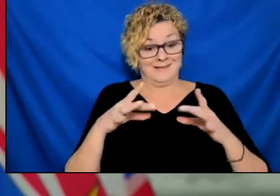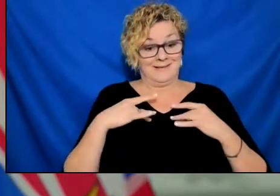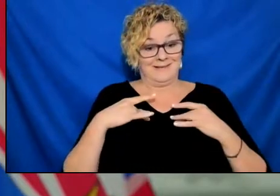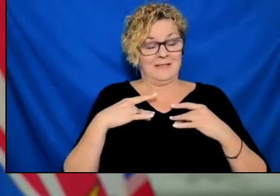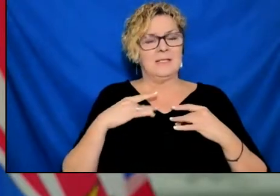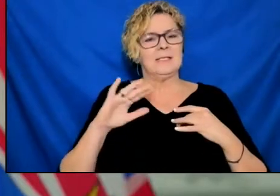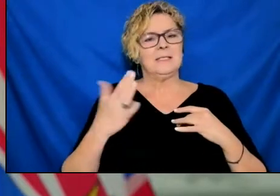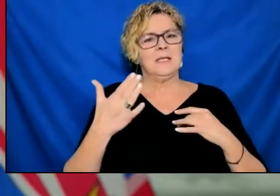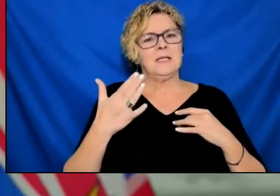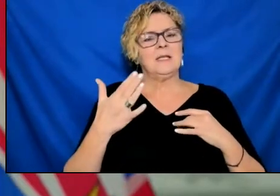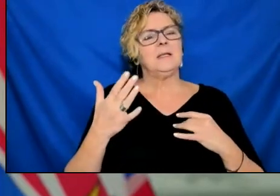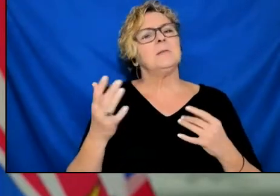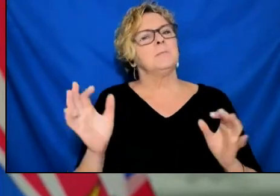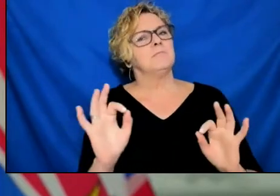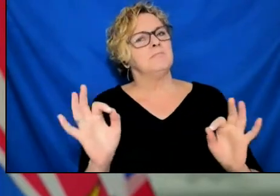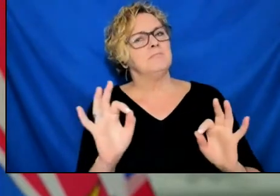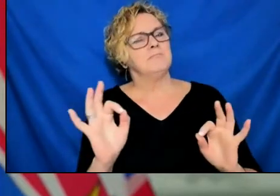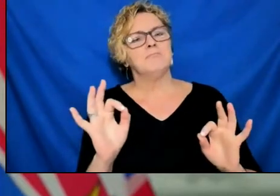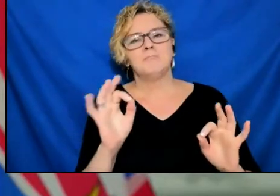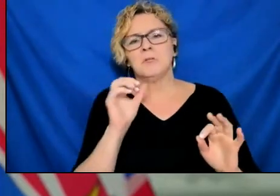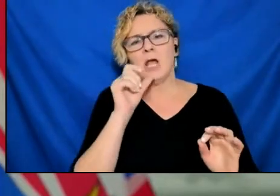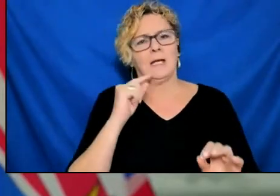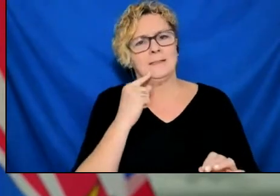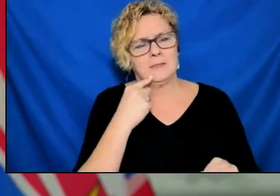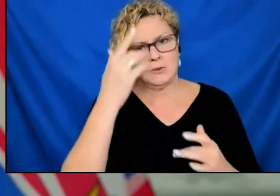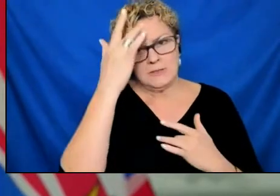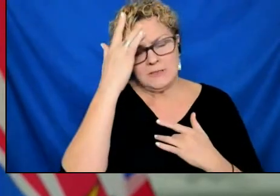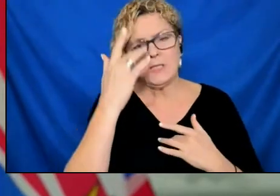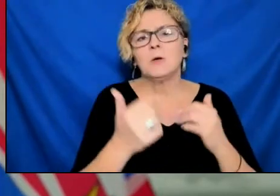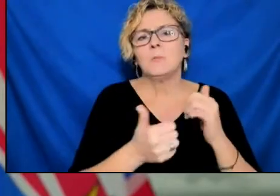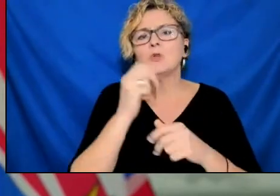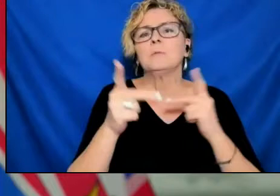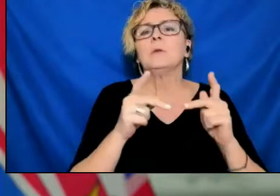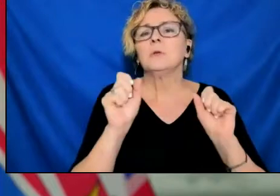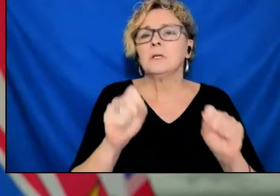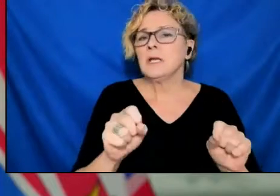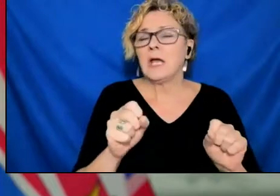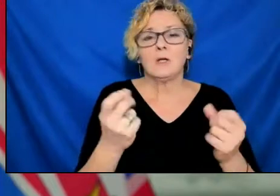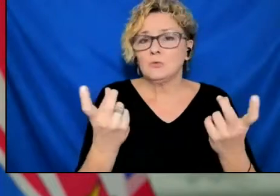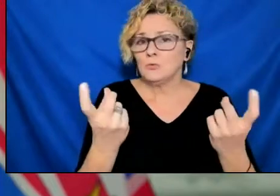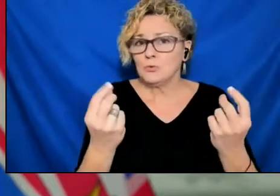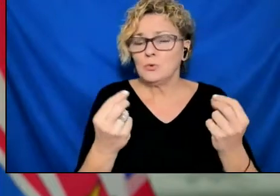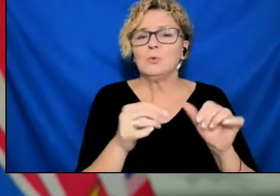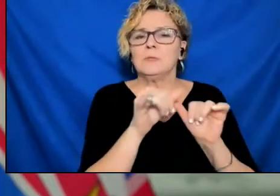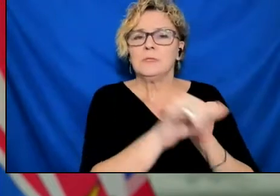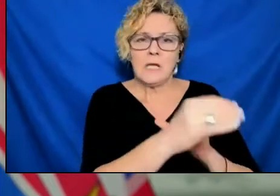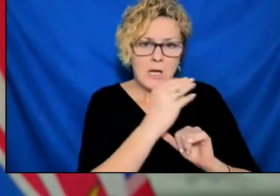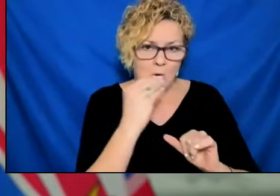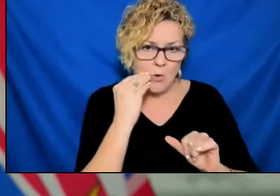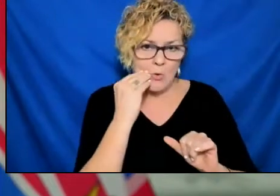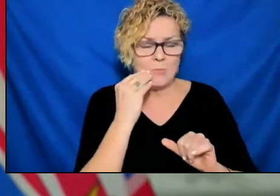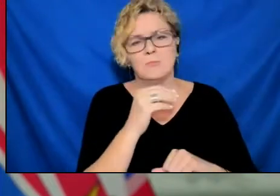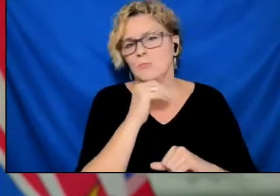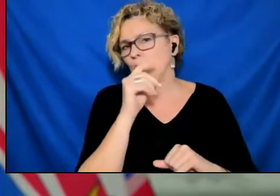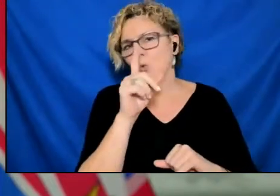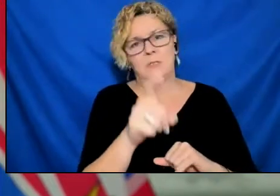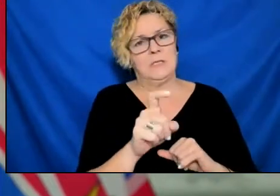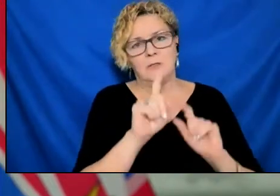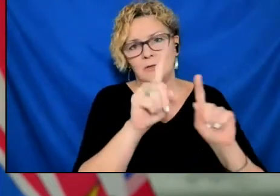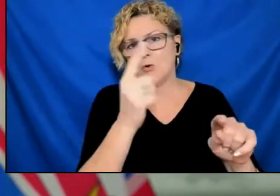And for many people, that means if you have mild illness, you can self-manage at home, and you